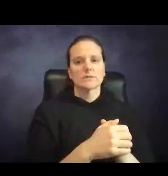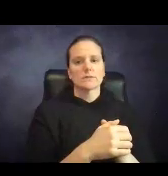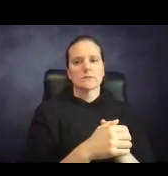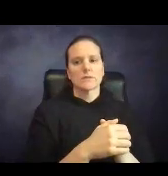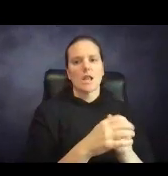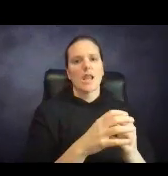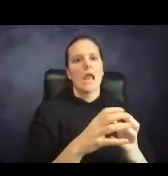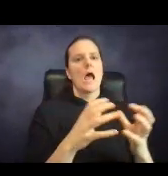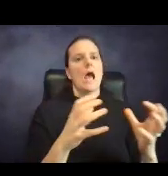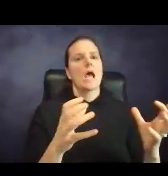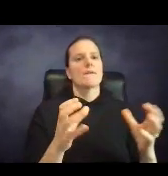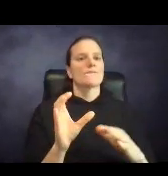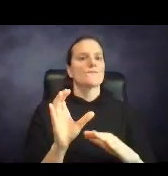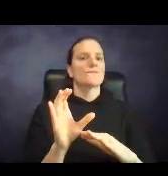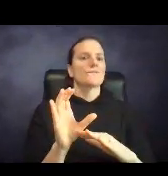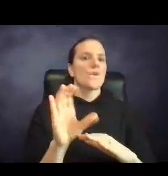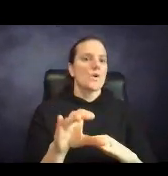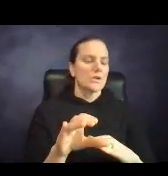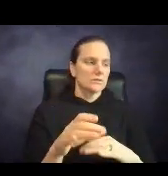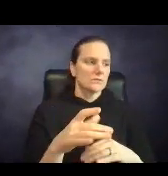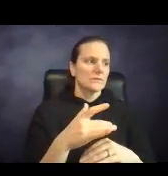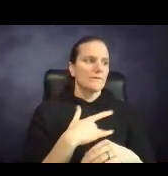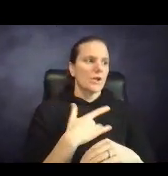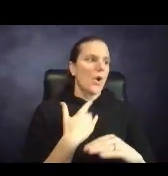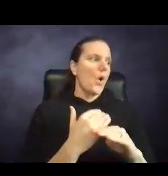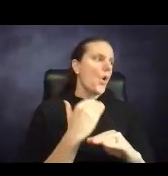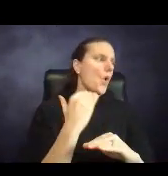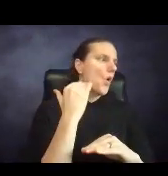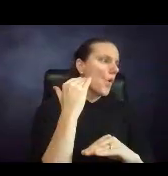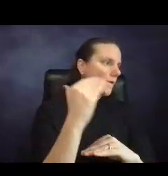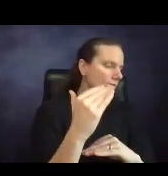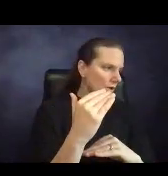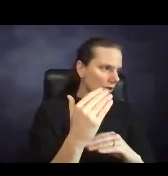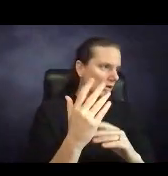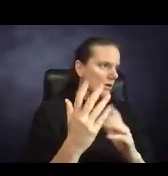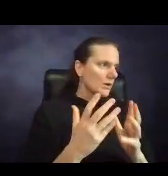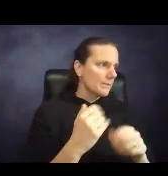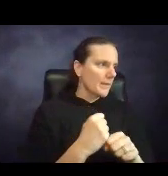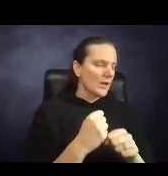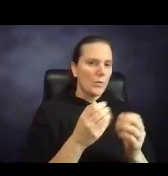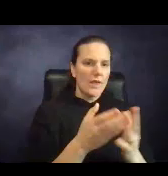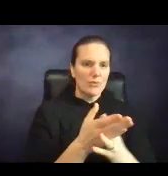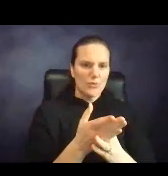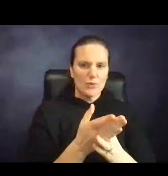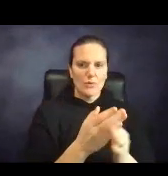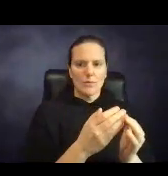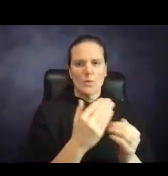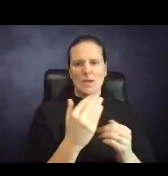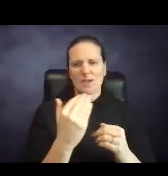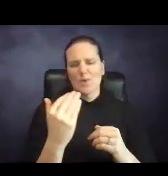We do a lot of forcing, kind of overcompensating trying to make our way through things like it's like we knew we could do it